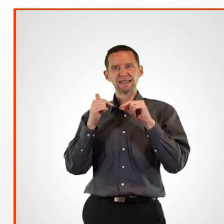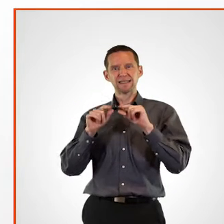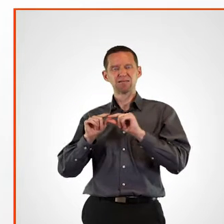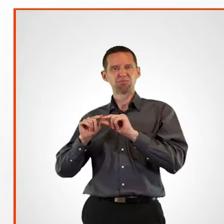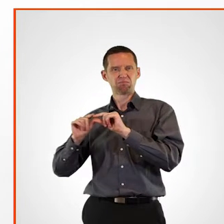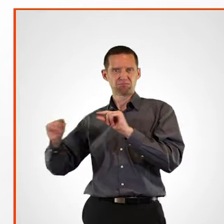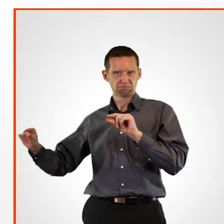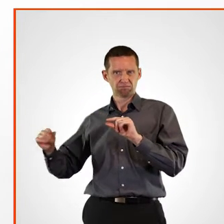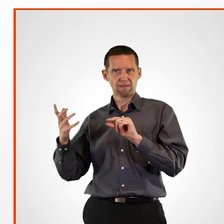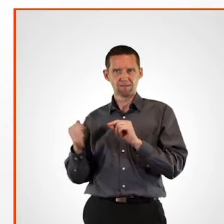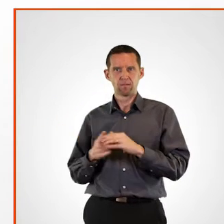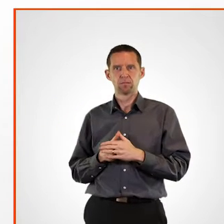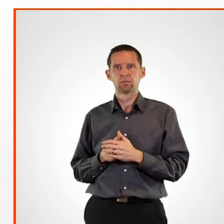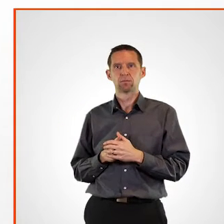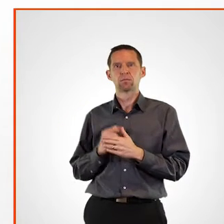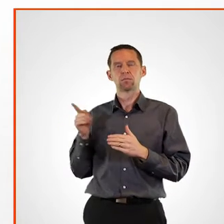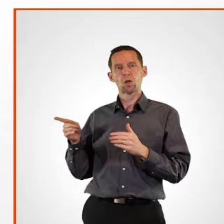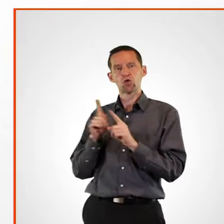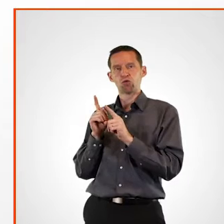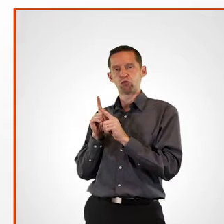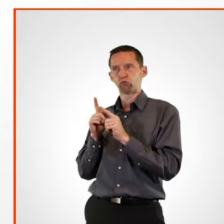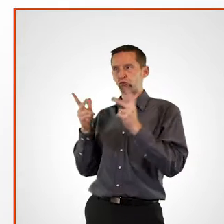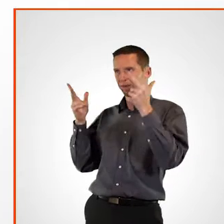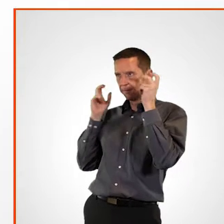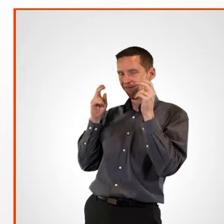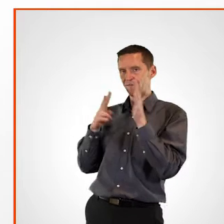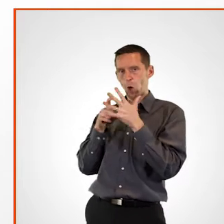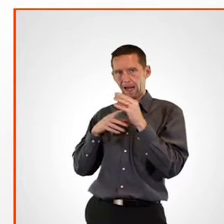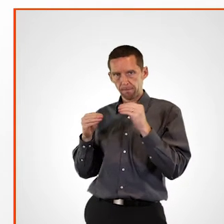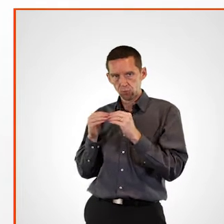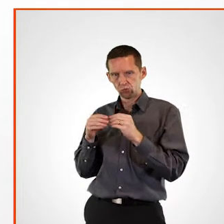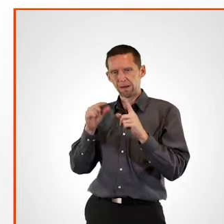along the X axis there, we have the receptive vocabulary with the Peabody,